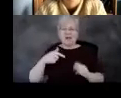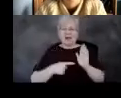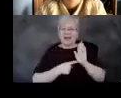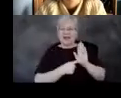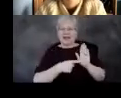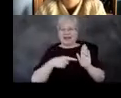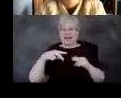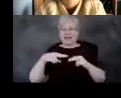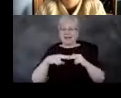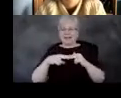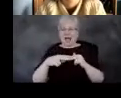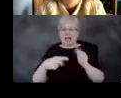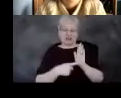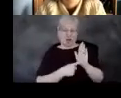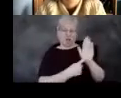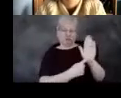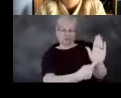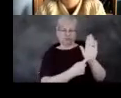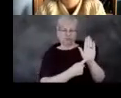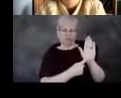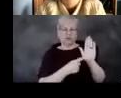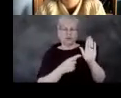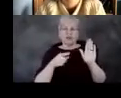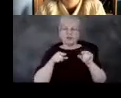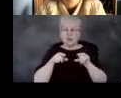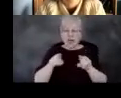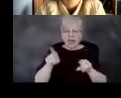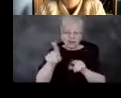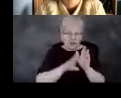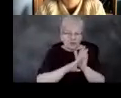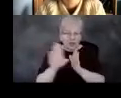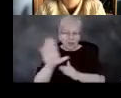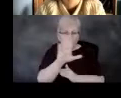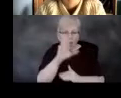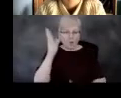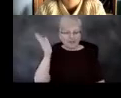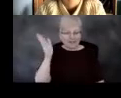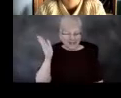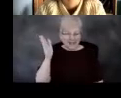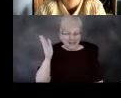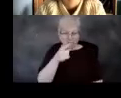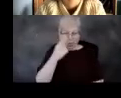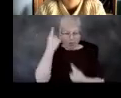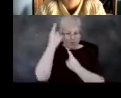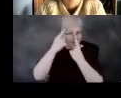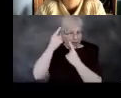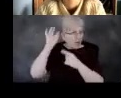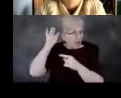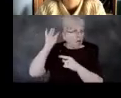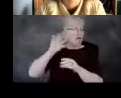to make sure that as you develop these presentations you all are thinking about building in a